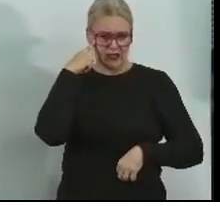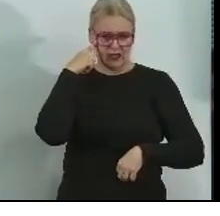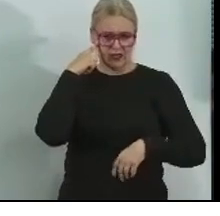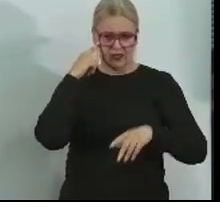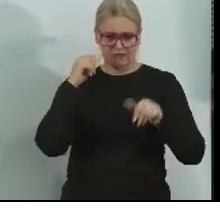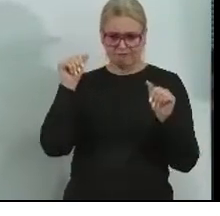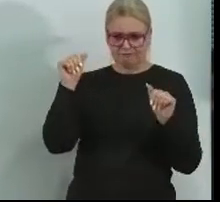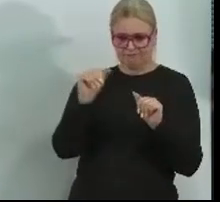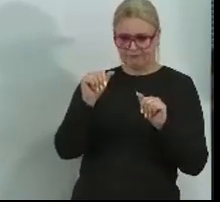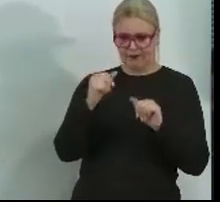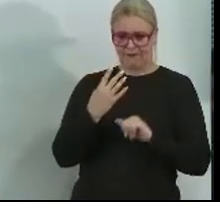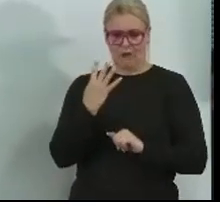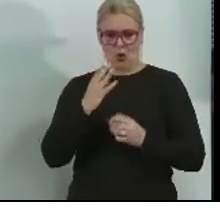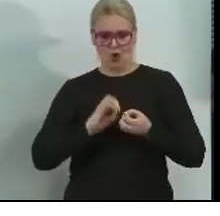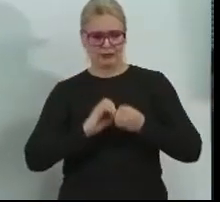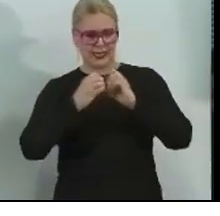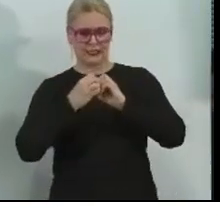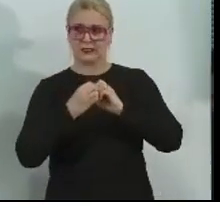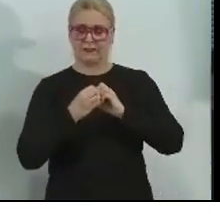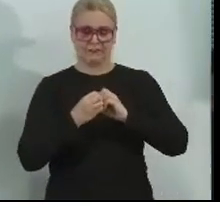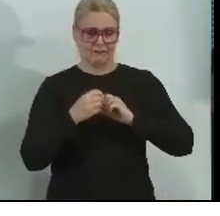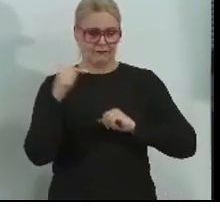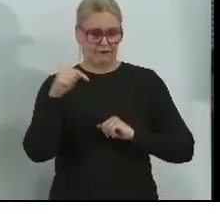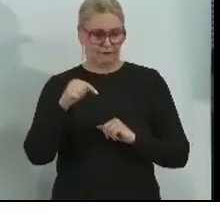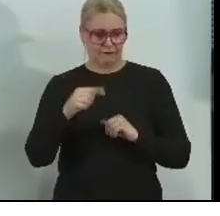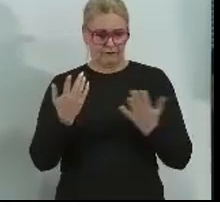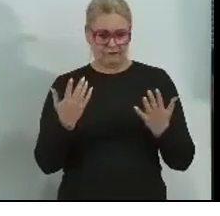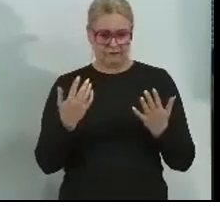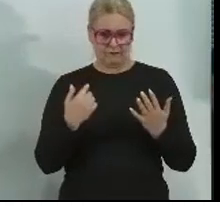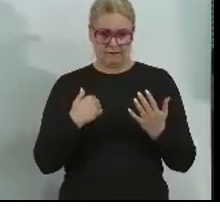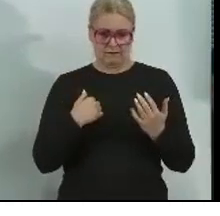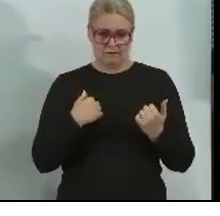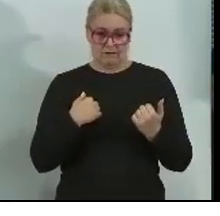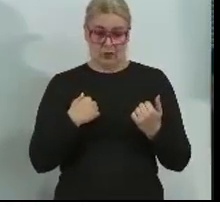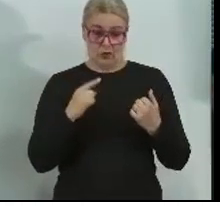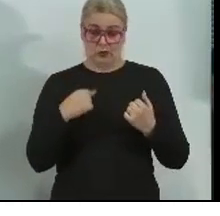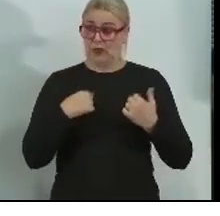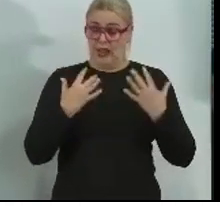this ad and to challenge their perceptions. And we worked very, very closely with Dom